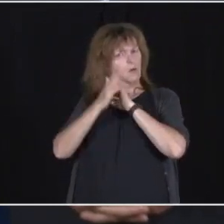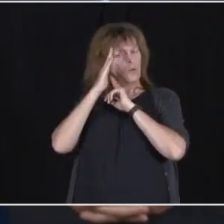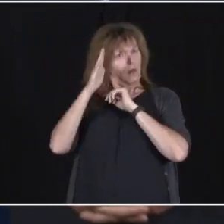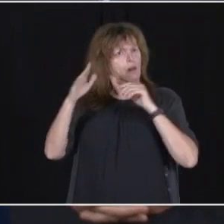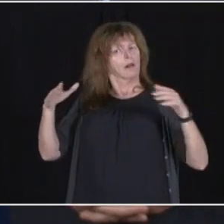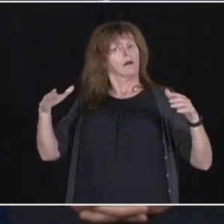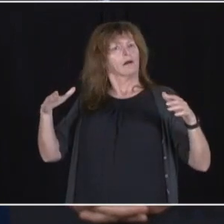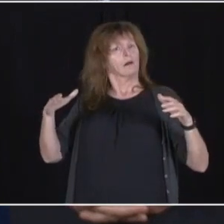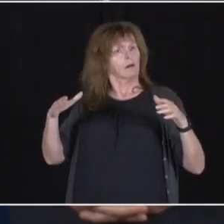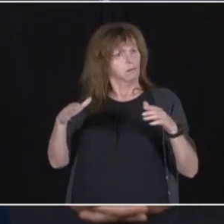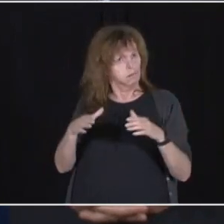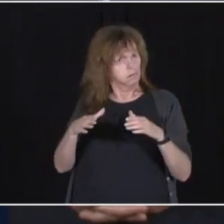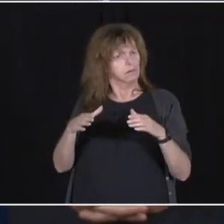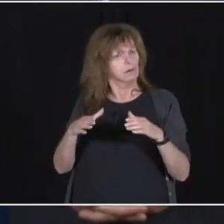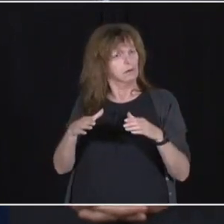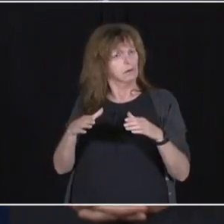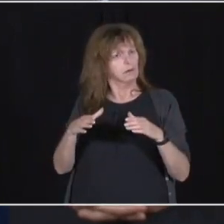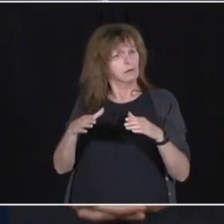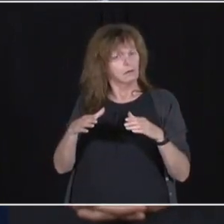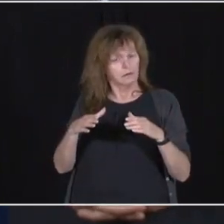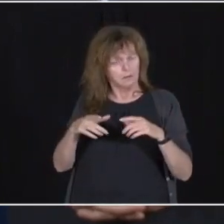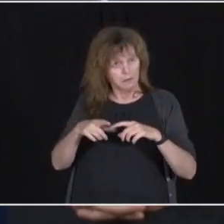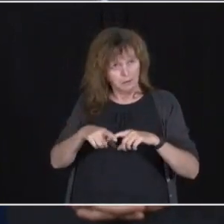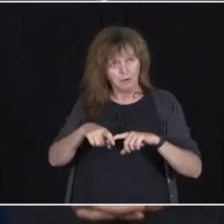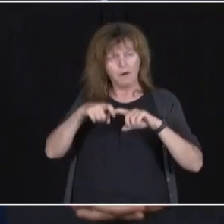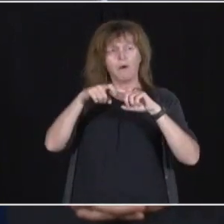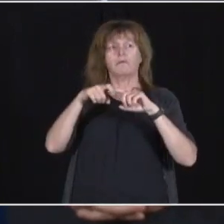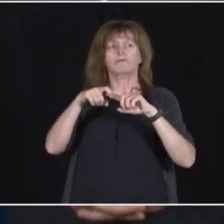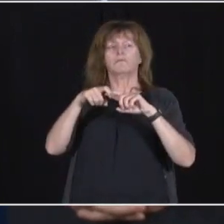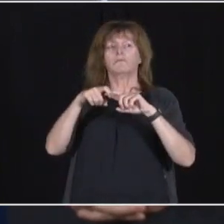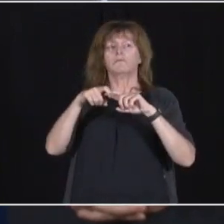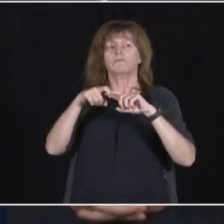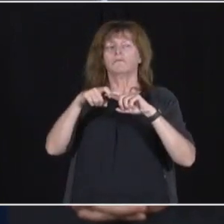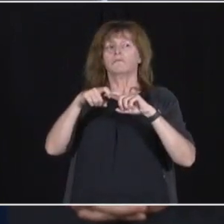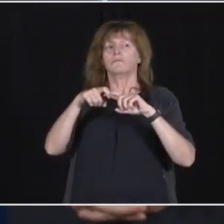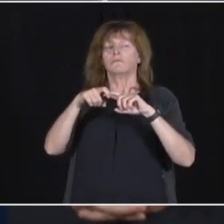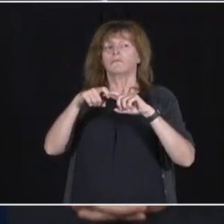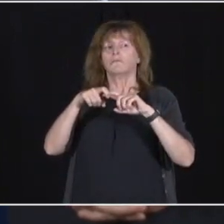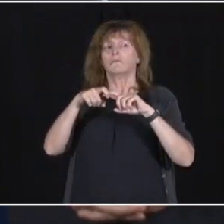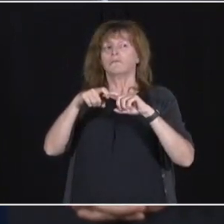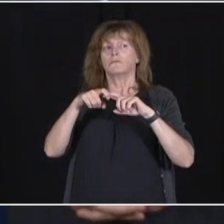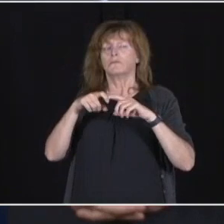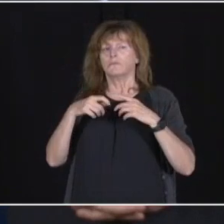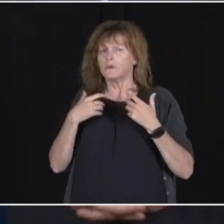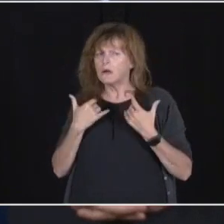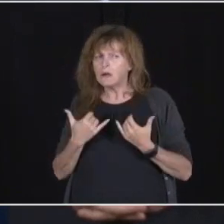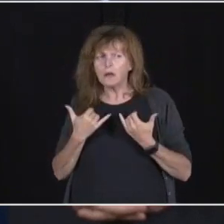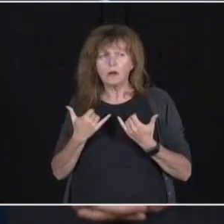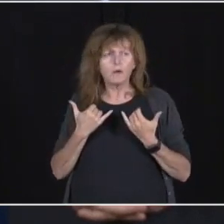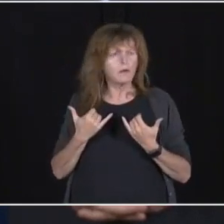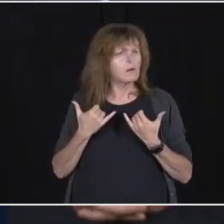And accomplish things for people of the province. Why do you think that has changed? And why do you think that it is now OK to